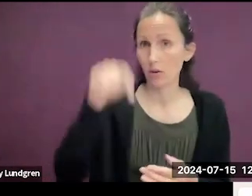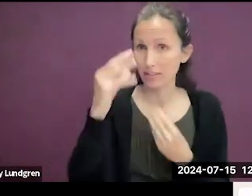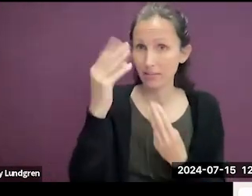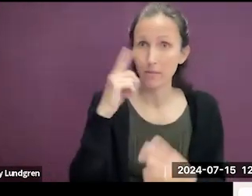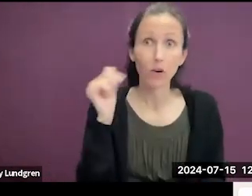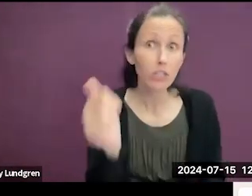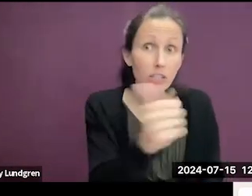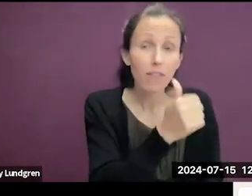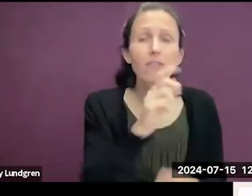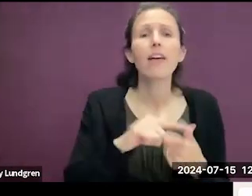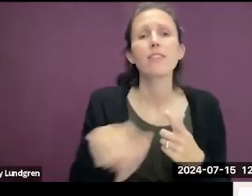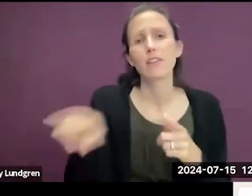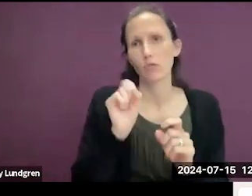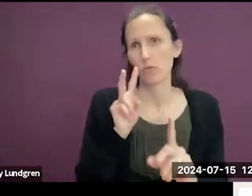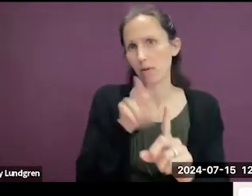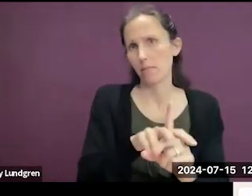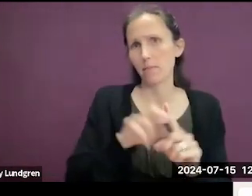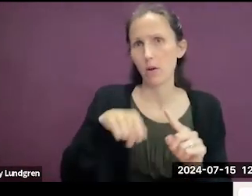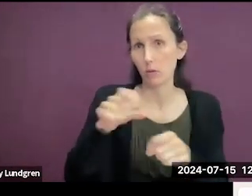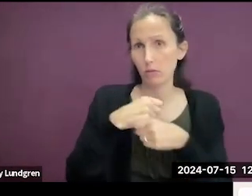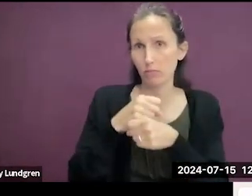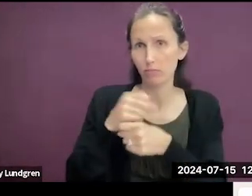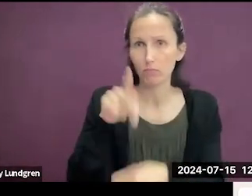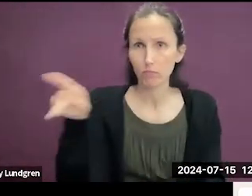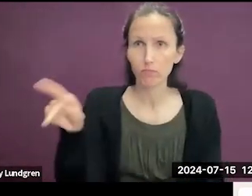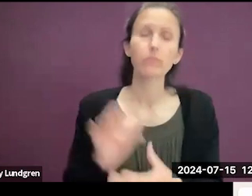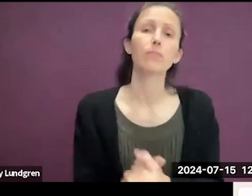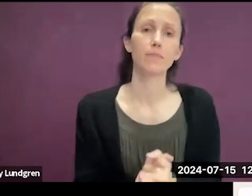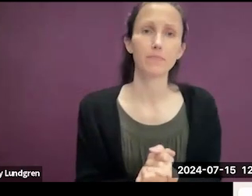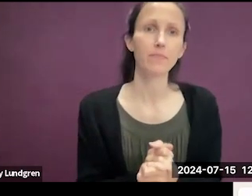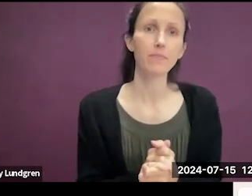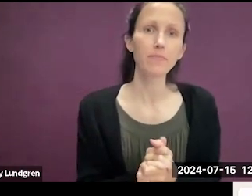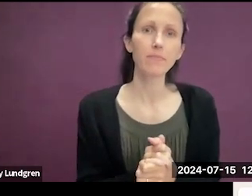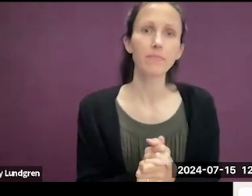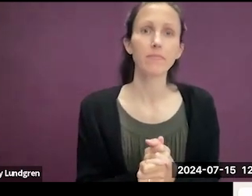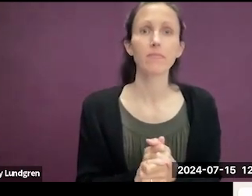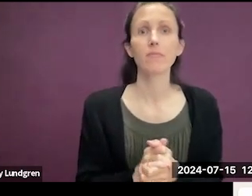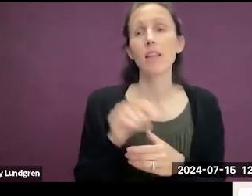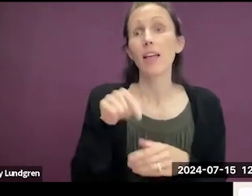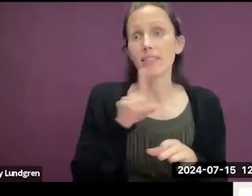and be able to apply it when you are creating presentations. This is really important because part